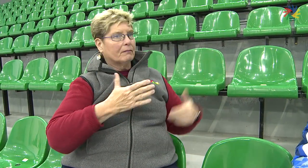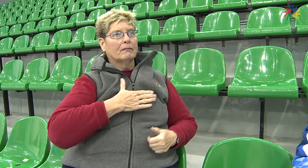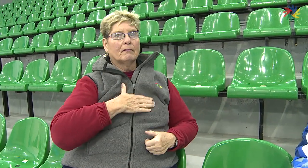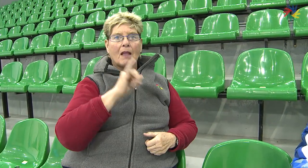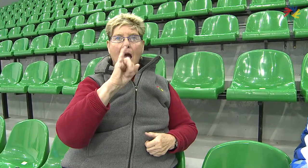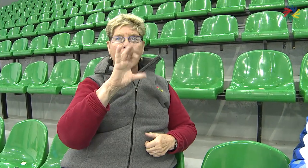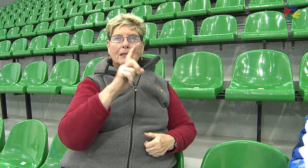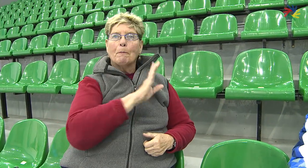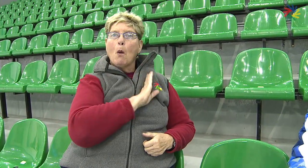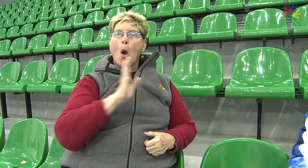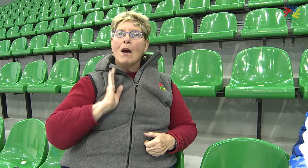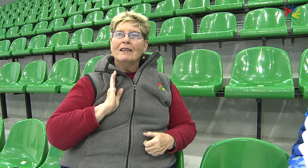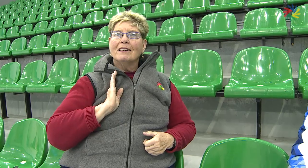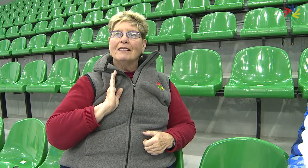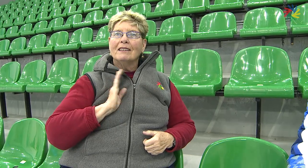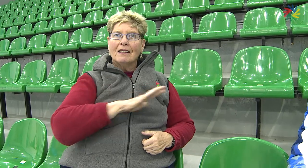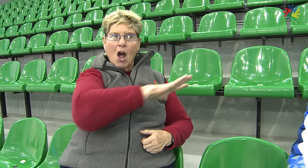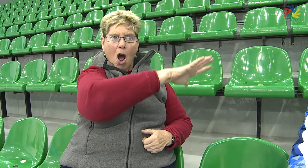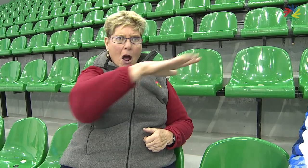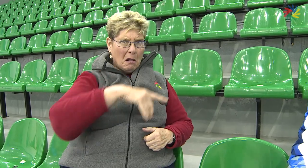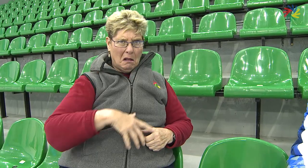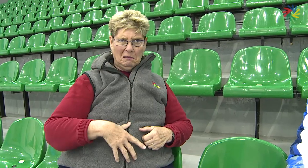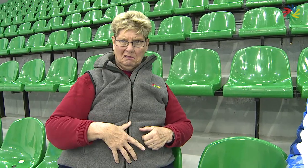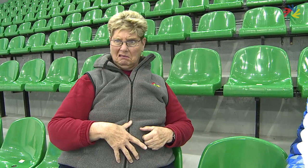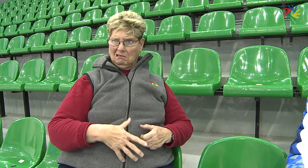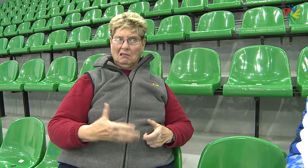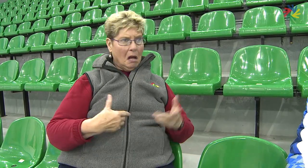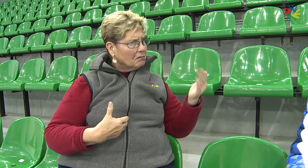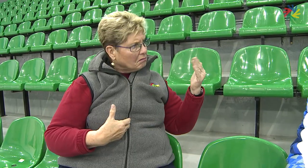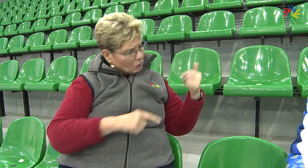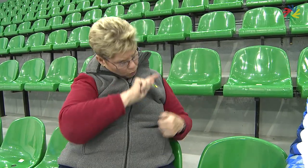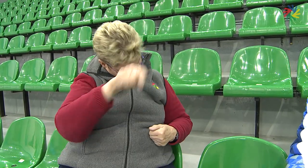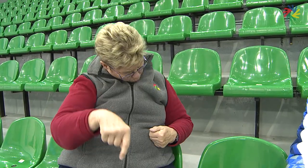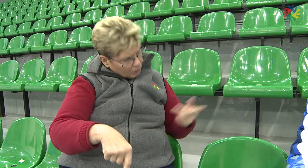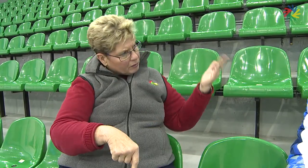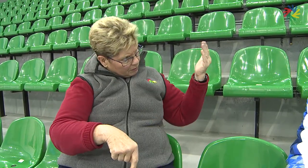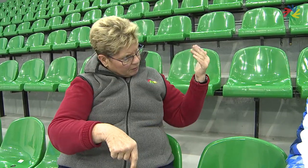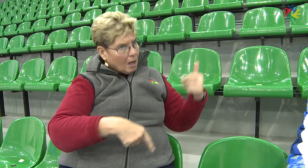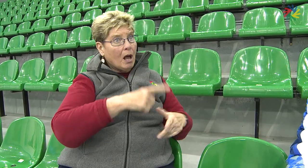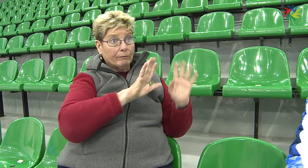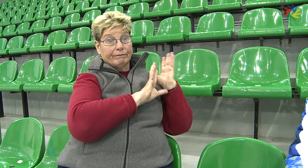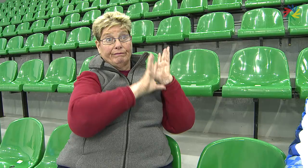At first, the ICSD Board didn’t seem too excited about the idea, but I convinced them to come